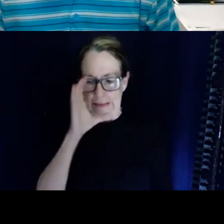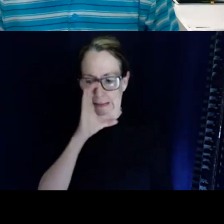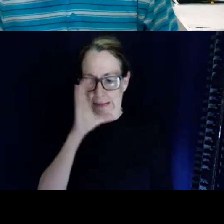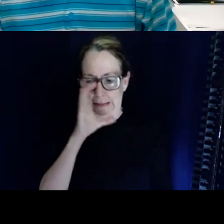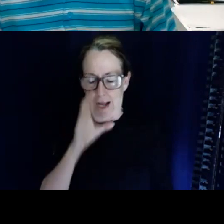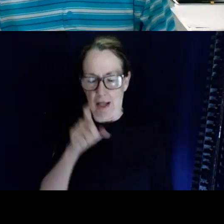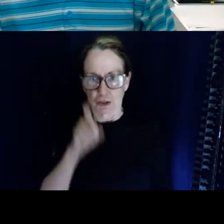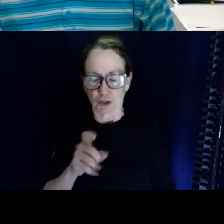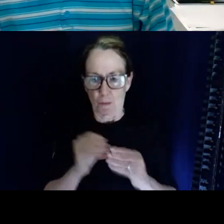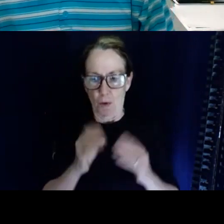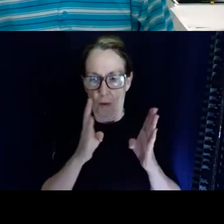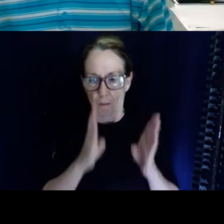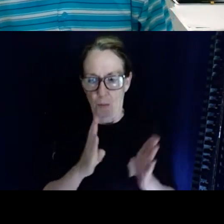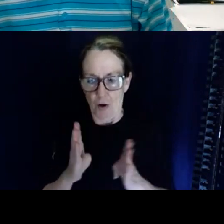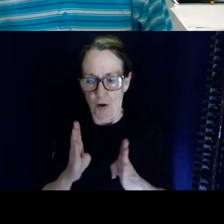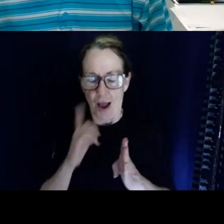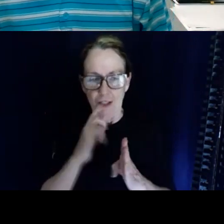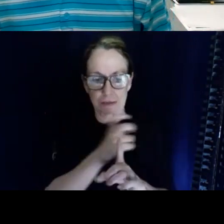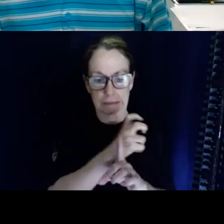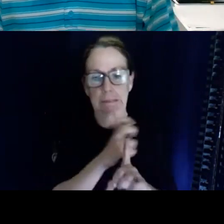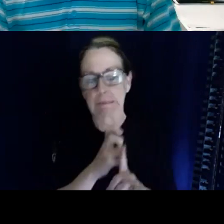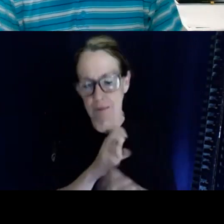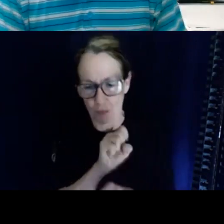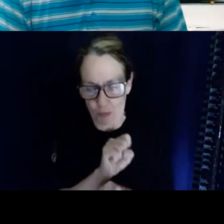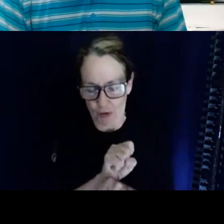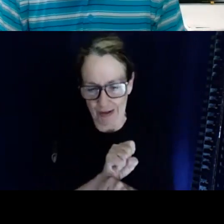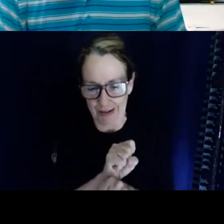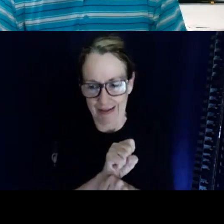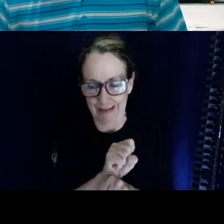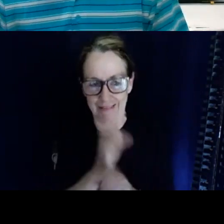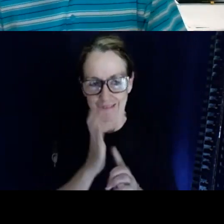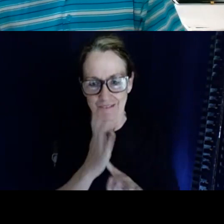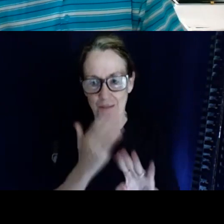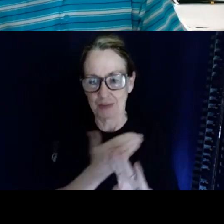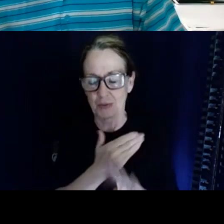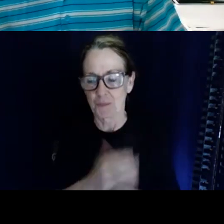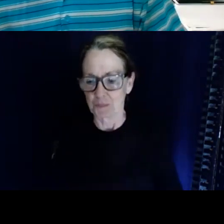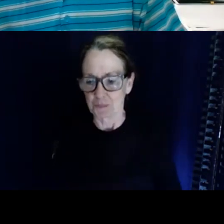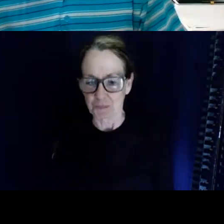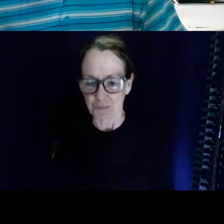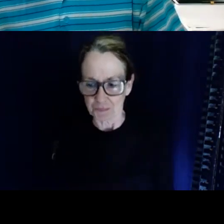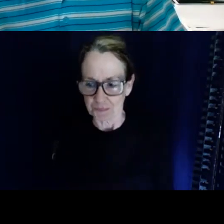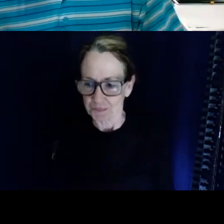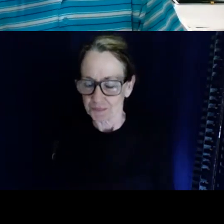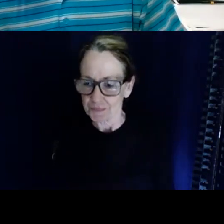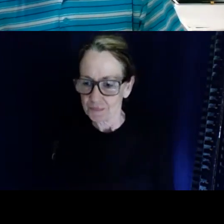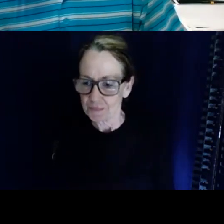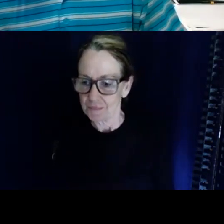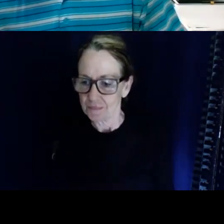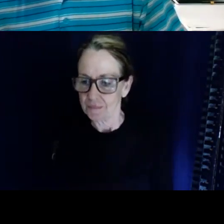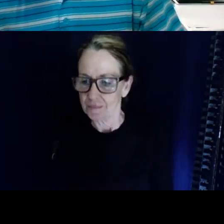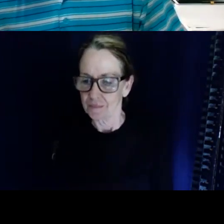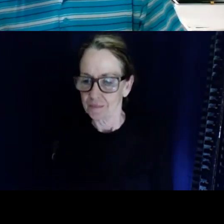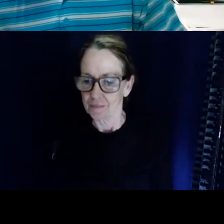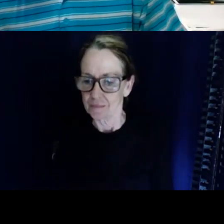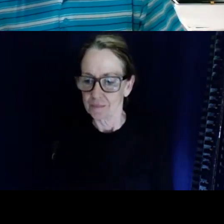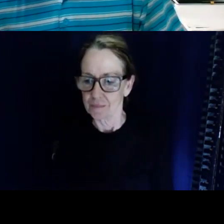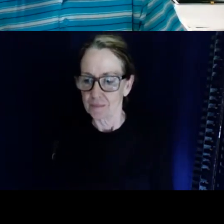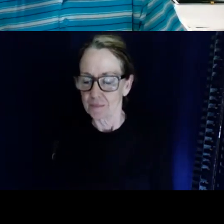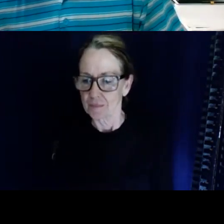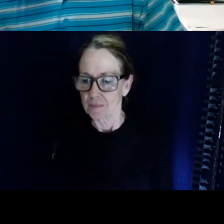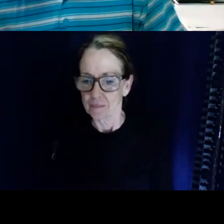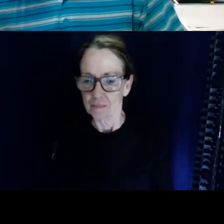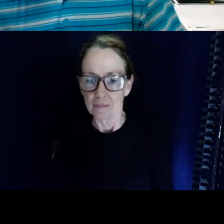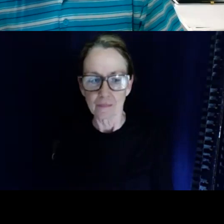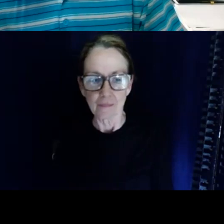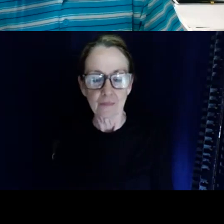OH, OKAY.